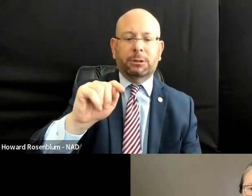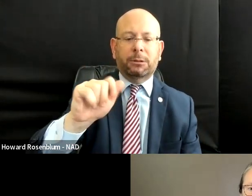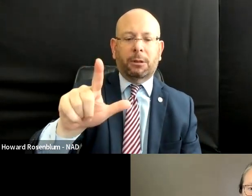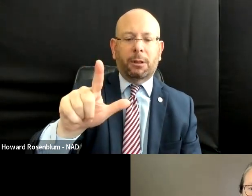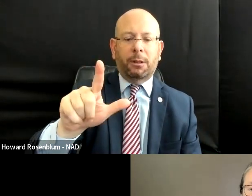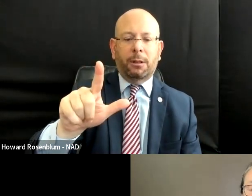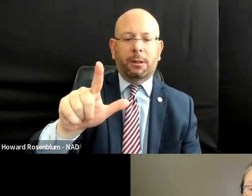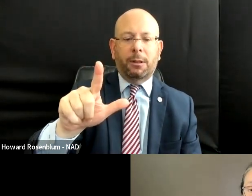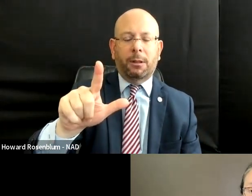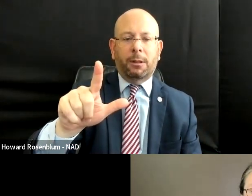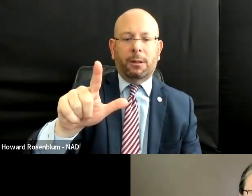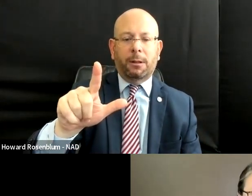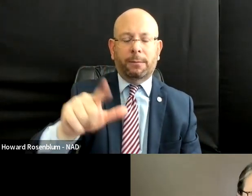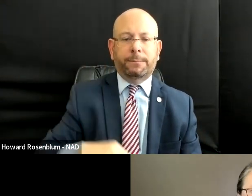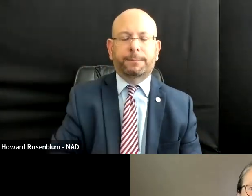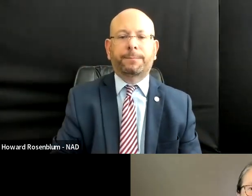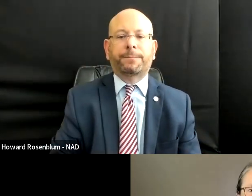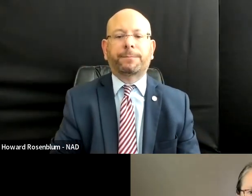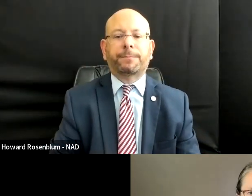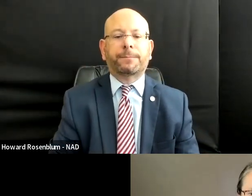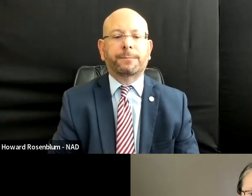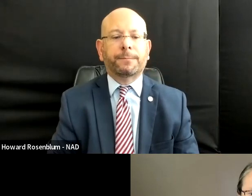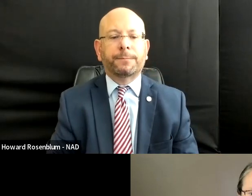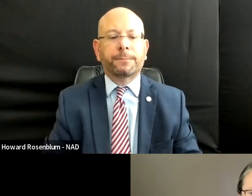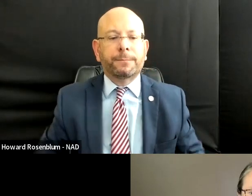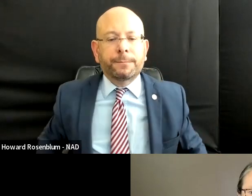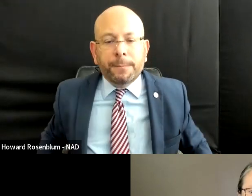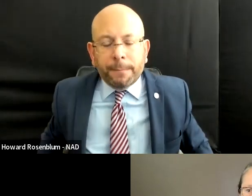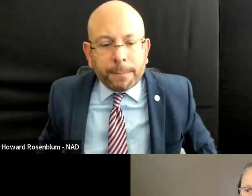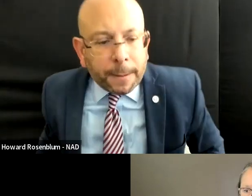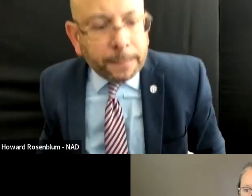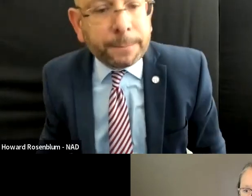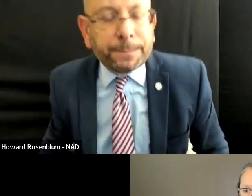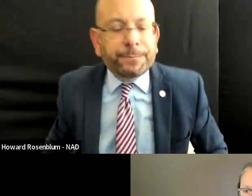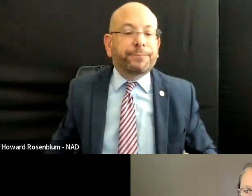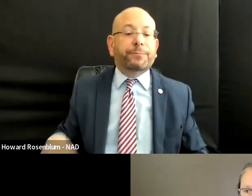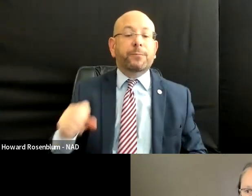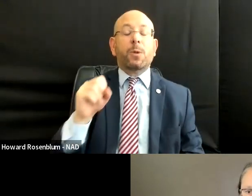DVD, a DVD could provide analog